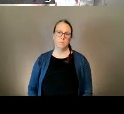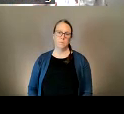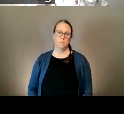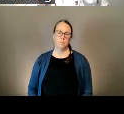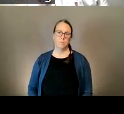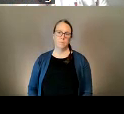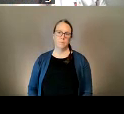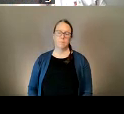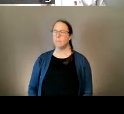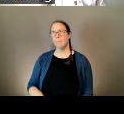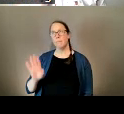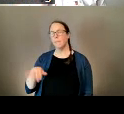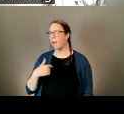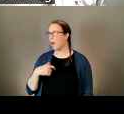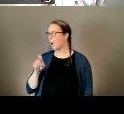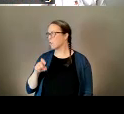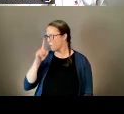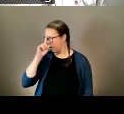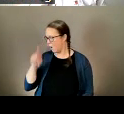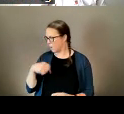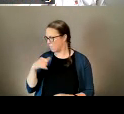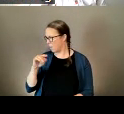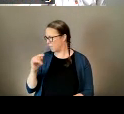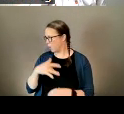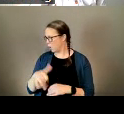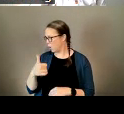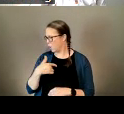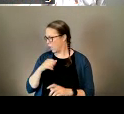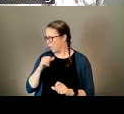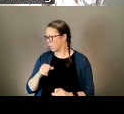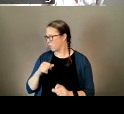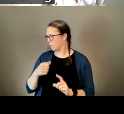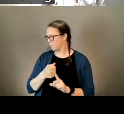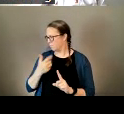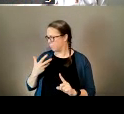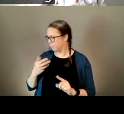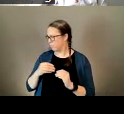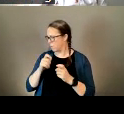I should have thought about this earlier, and I could have gone into more detail about how